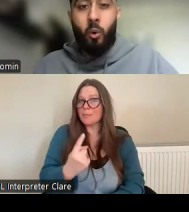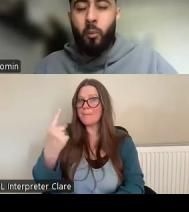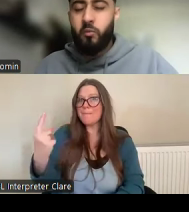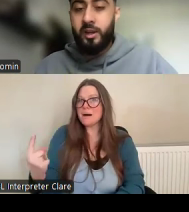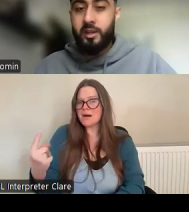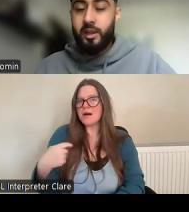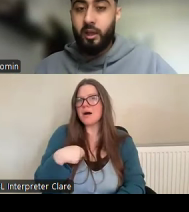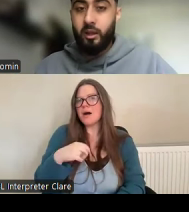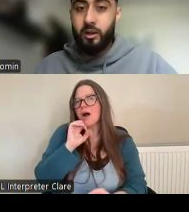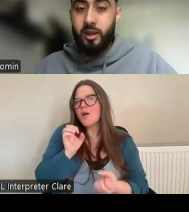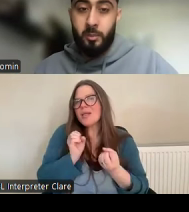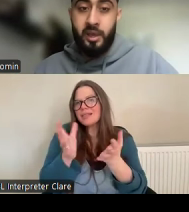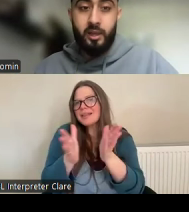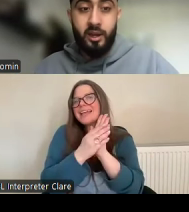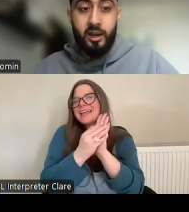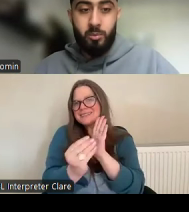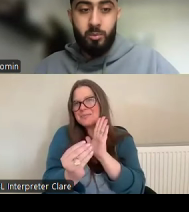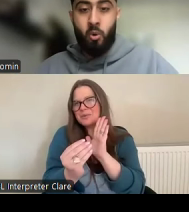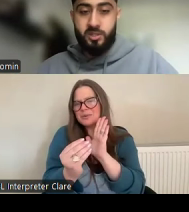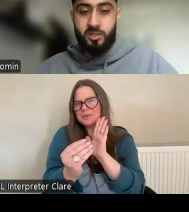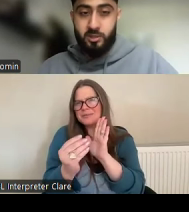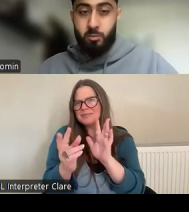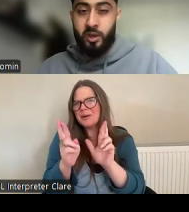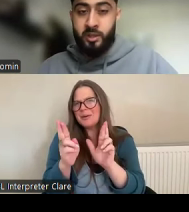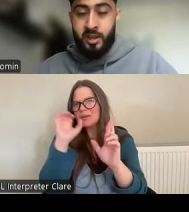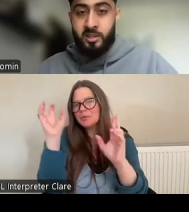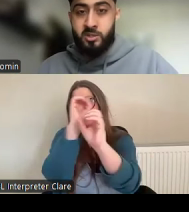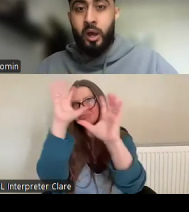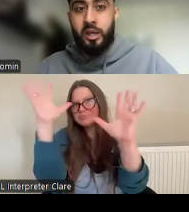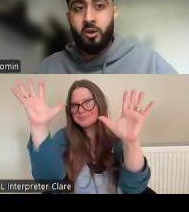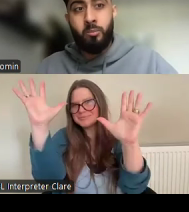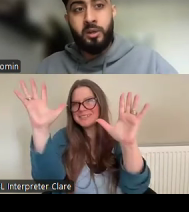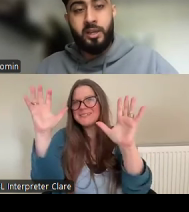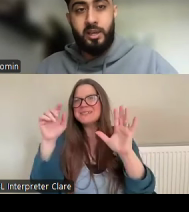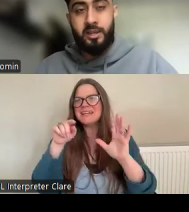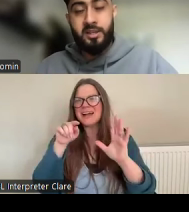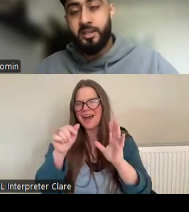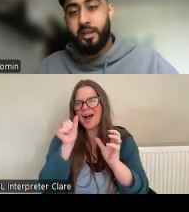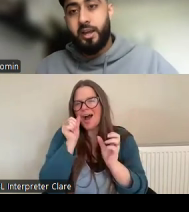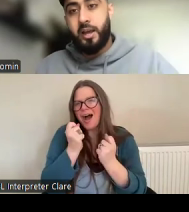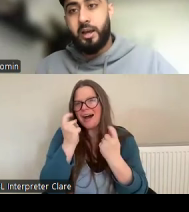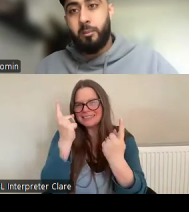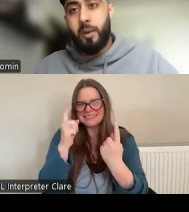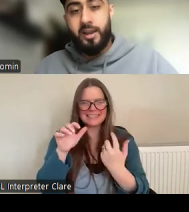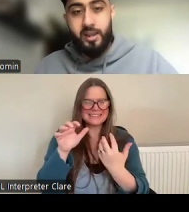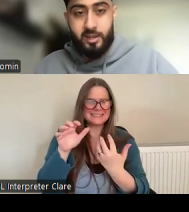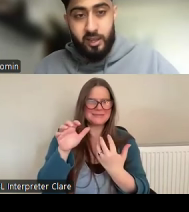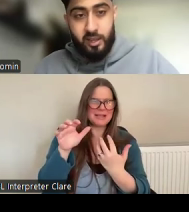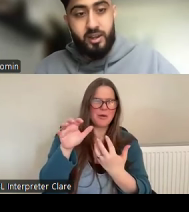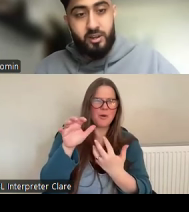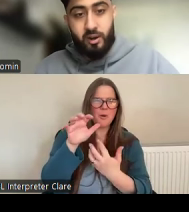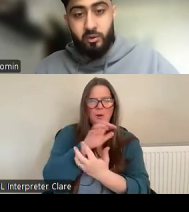Hopefully it'll make a little bit more sense. It is quite a complicated idea to get your head around,